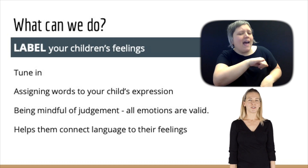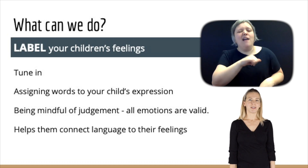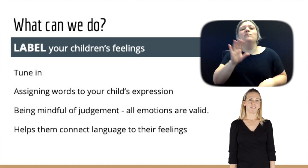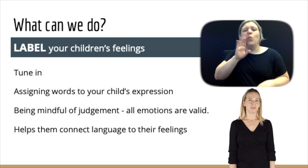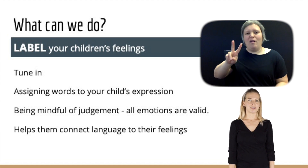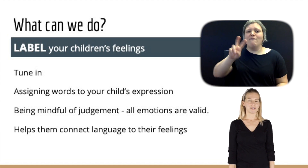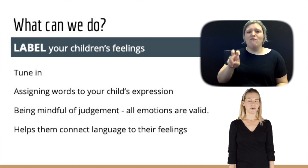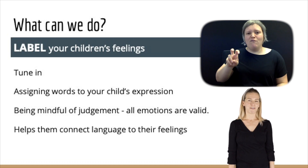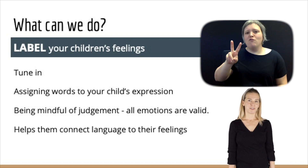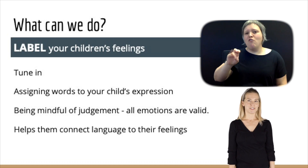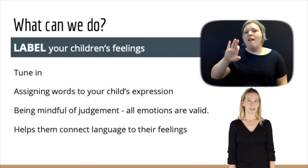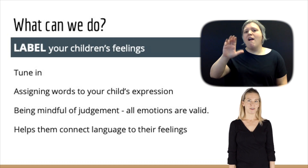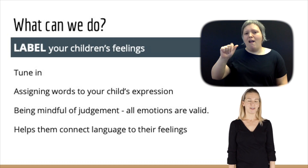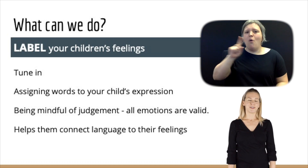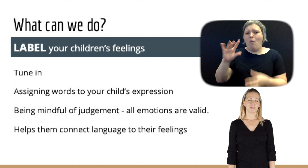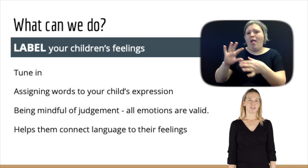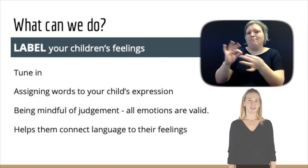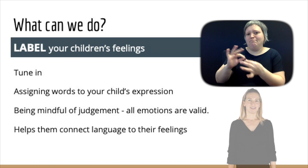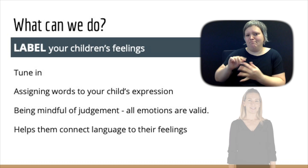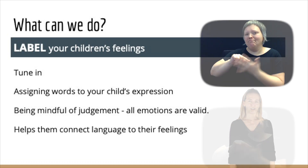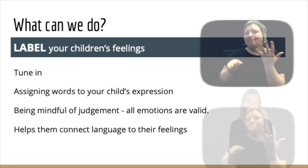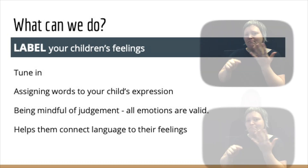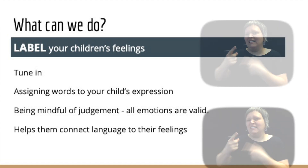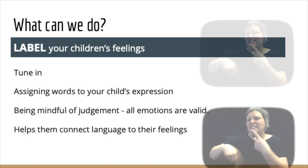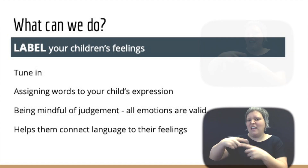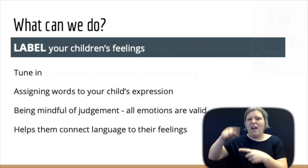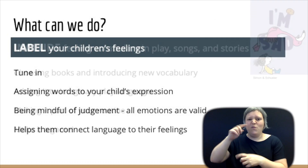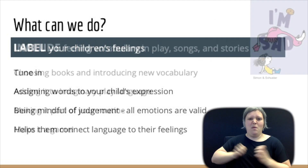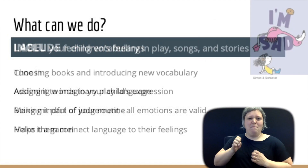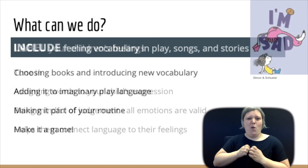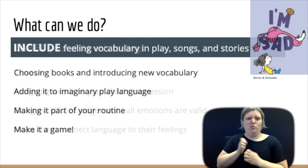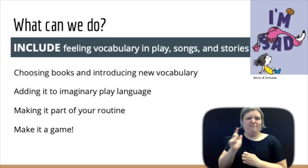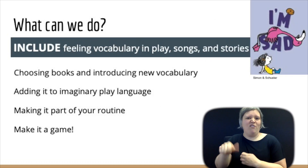she'll be giving you the signs for after this video so be sure to stay tuned.